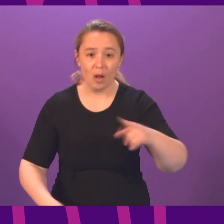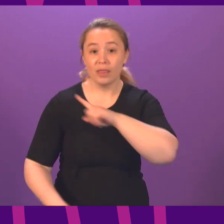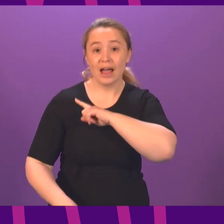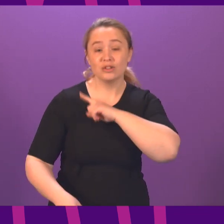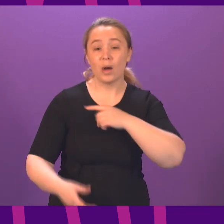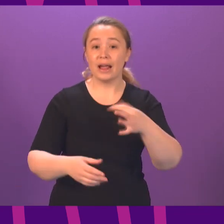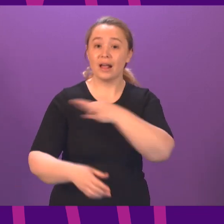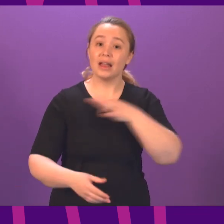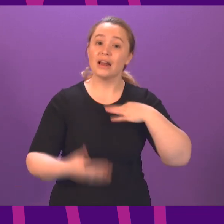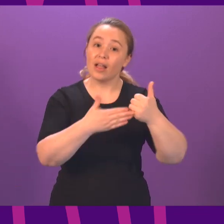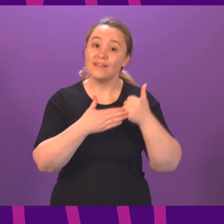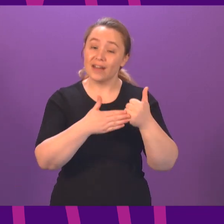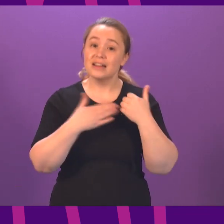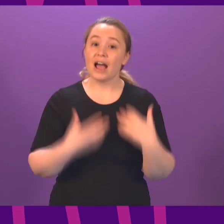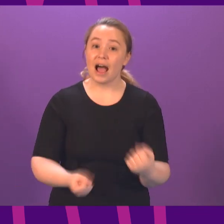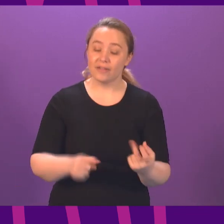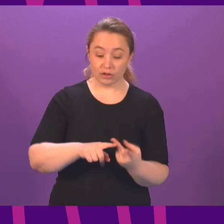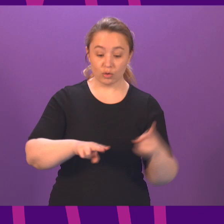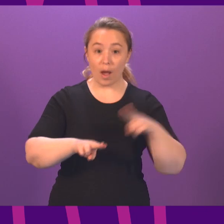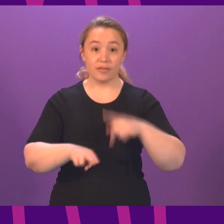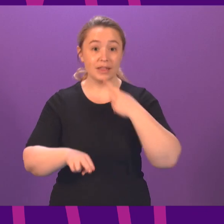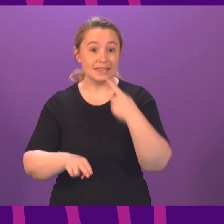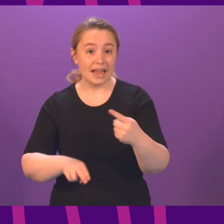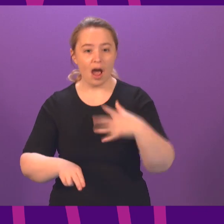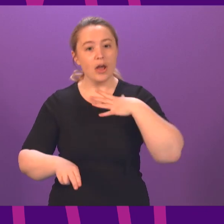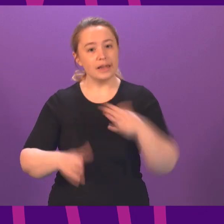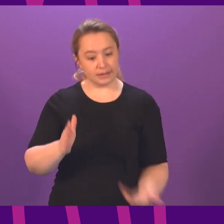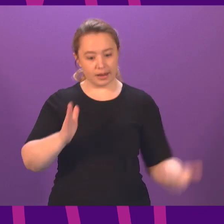say that they think that they need a higher specification, we ask our clinical advisers